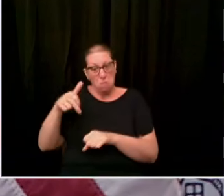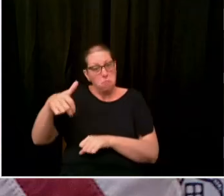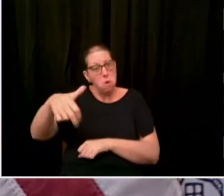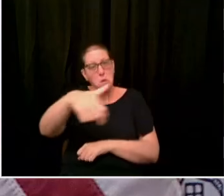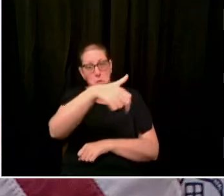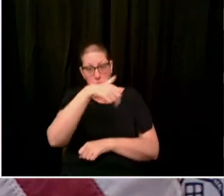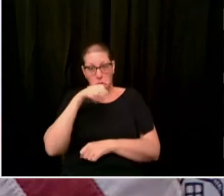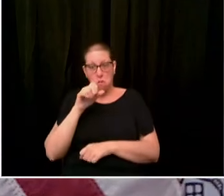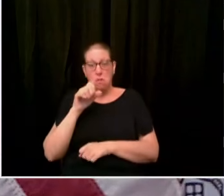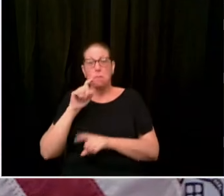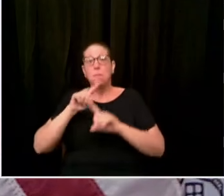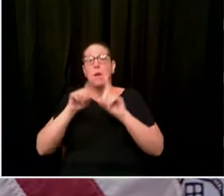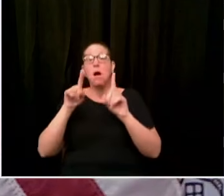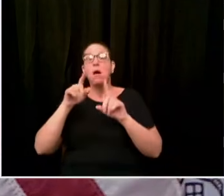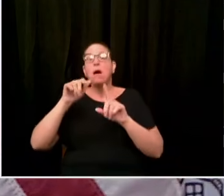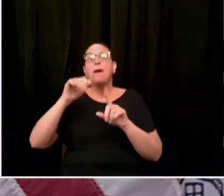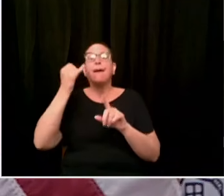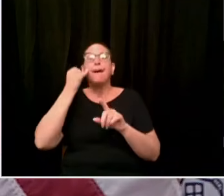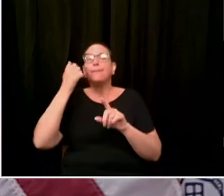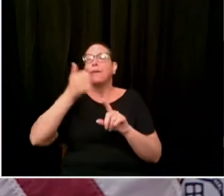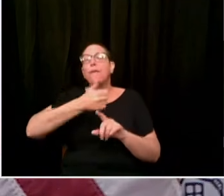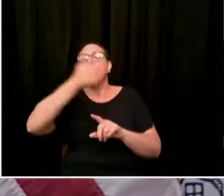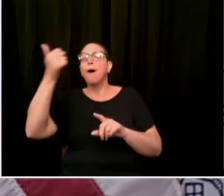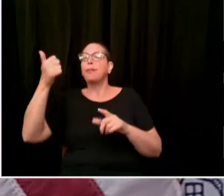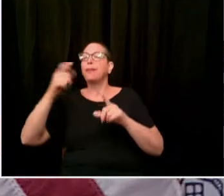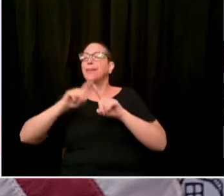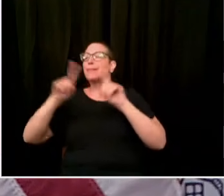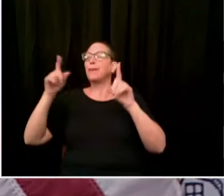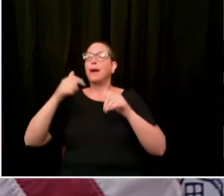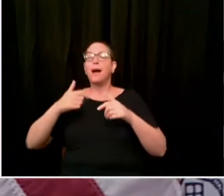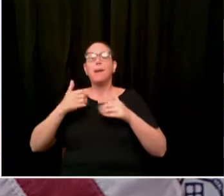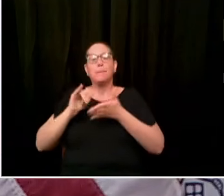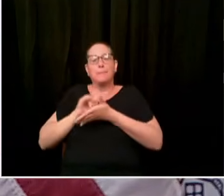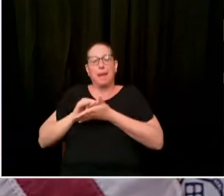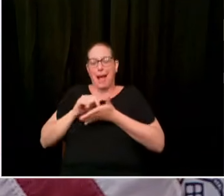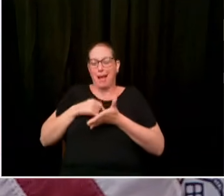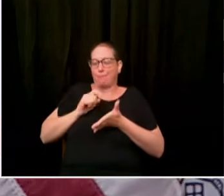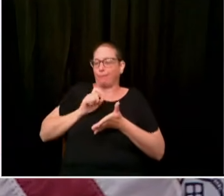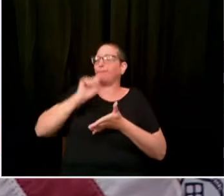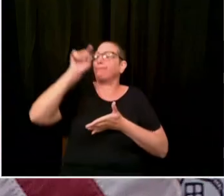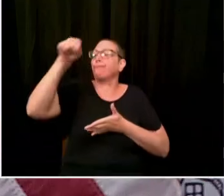SHOULDN'T TRAVEL, SHOULDN'T GO FROM MANHATTAN OUT TO CONEY ISLAND OR